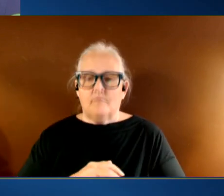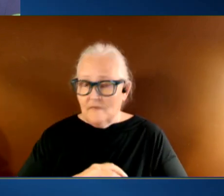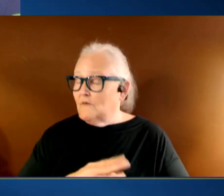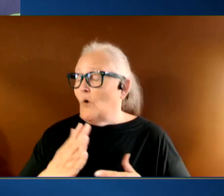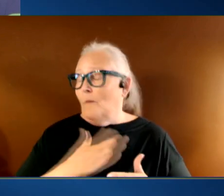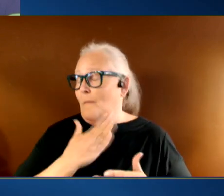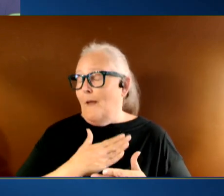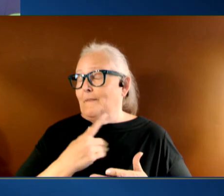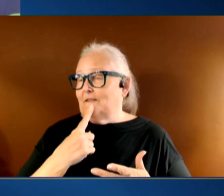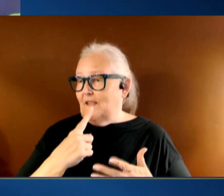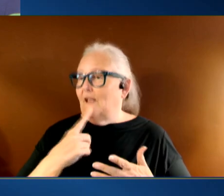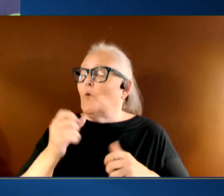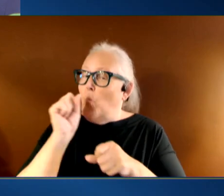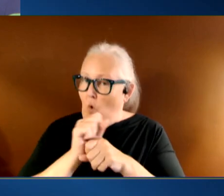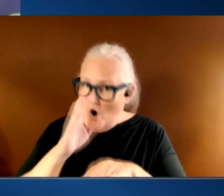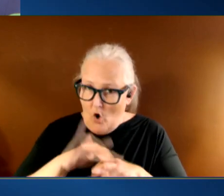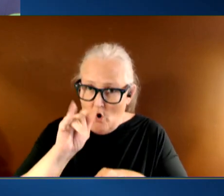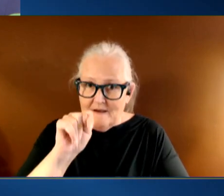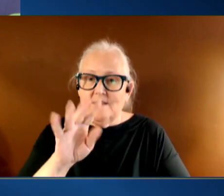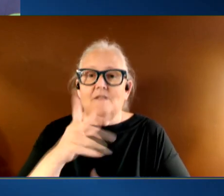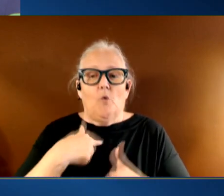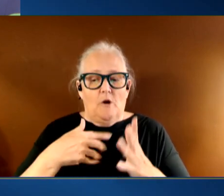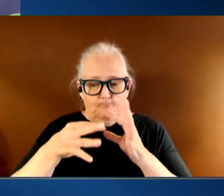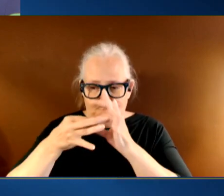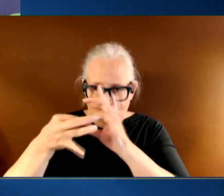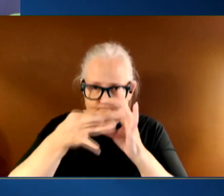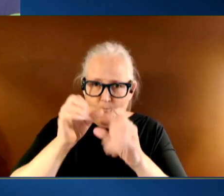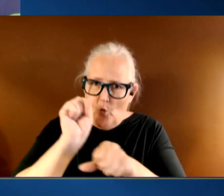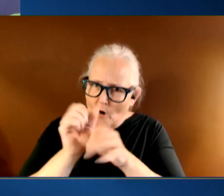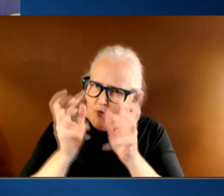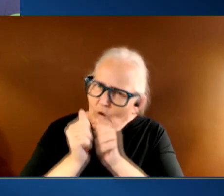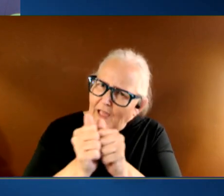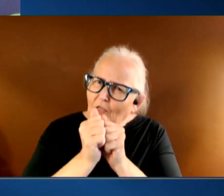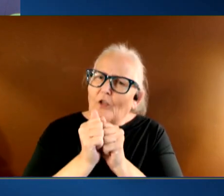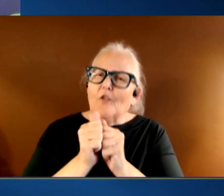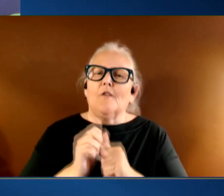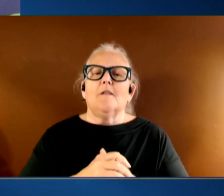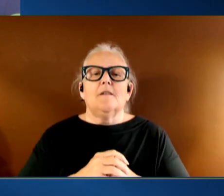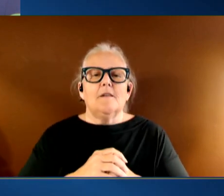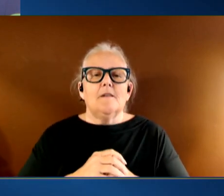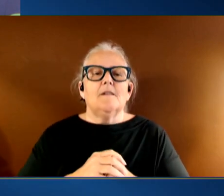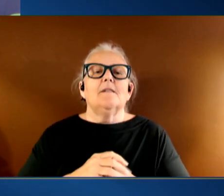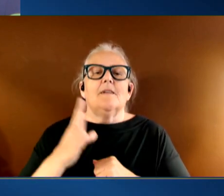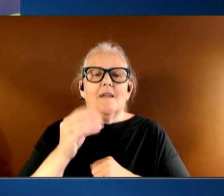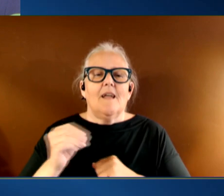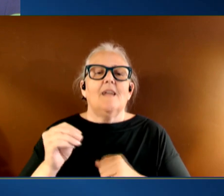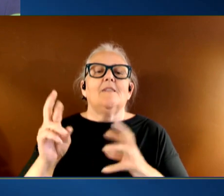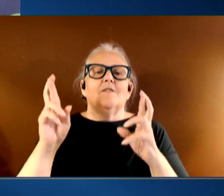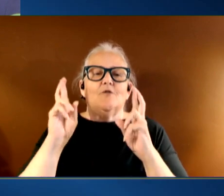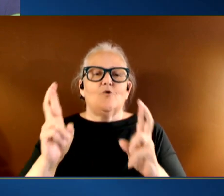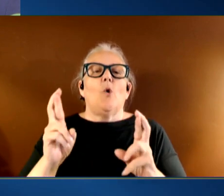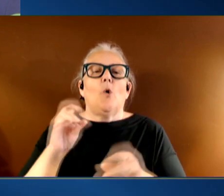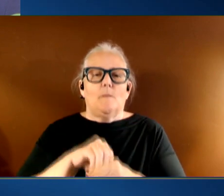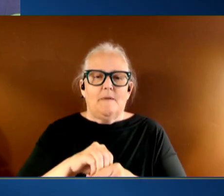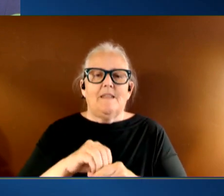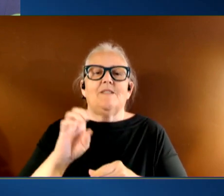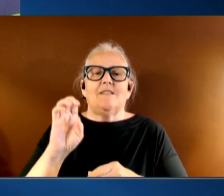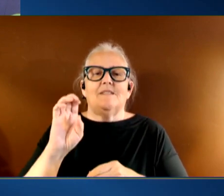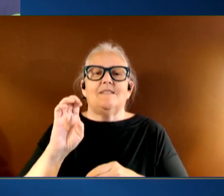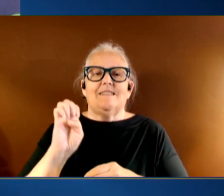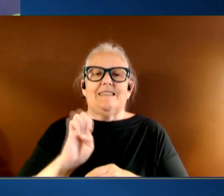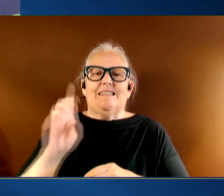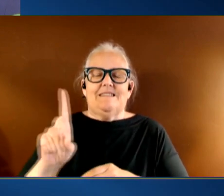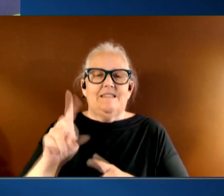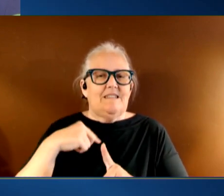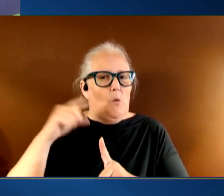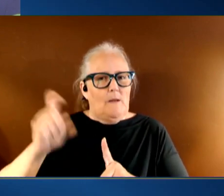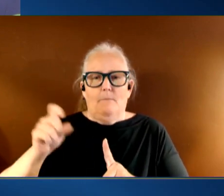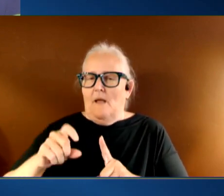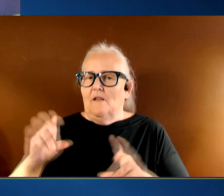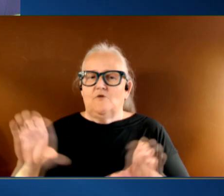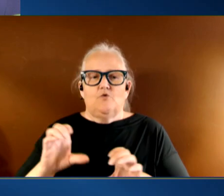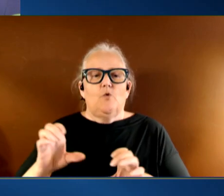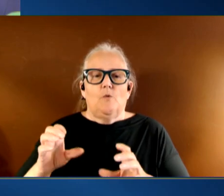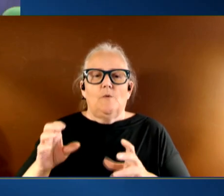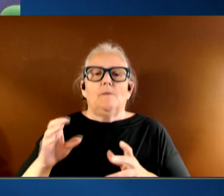are working together. And so, there is hope in the ED that we will do better. We must.